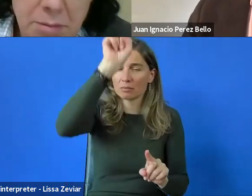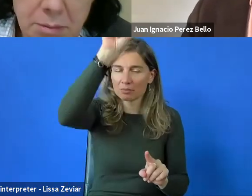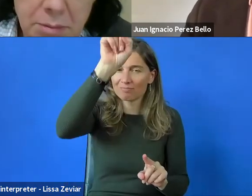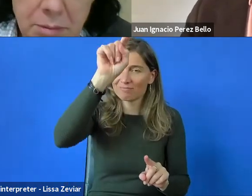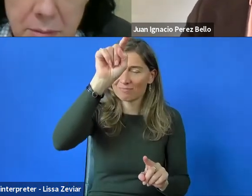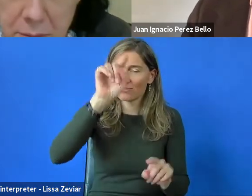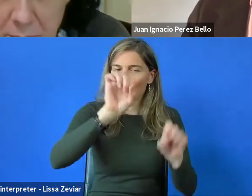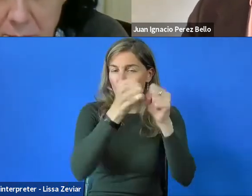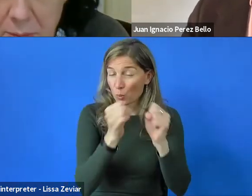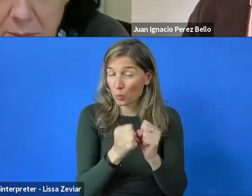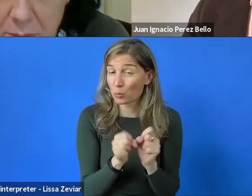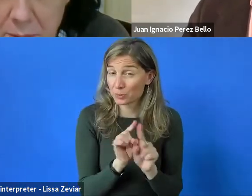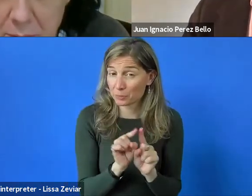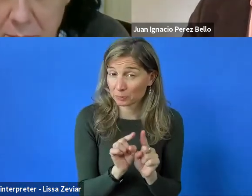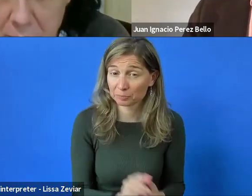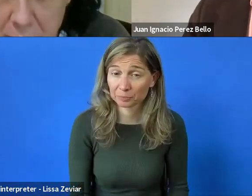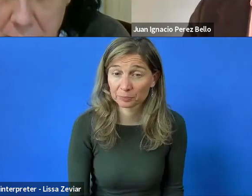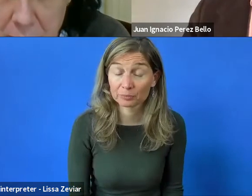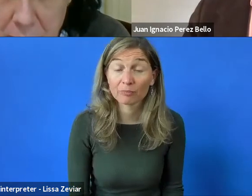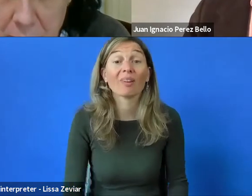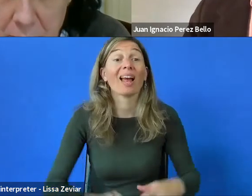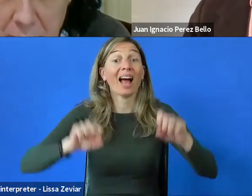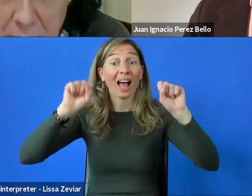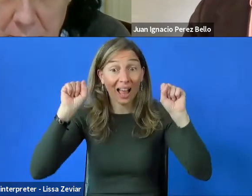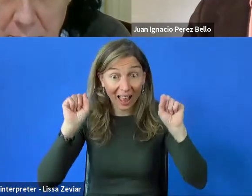This was only possible because this point was stressed